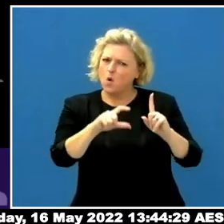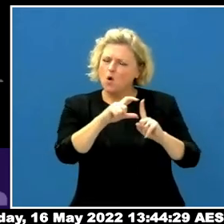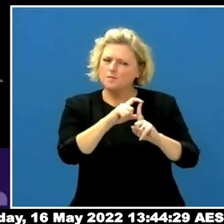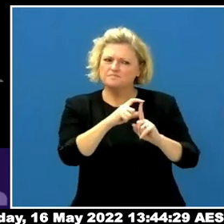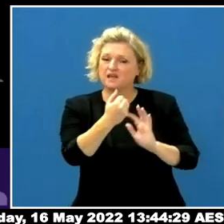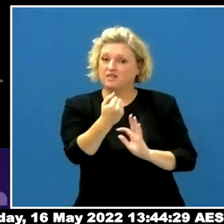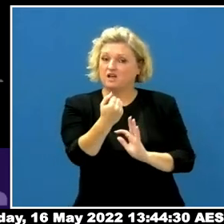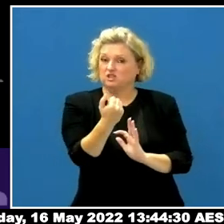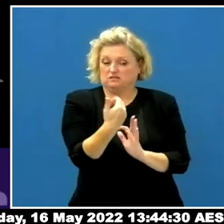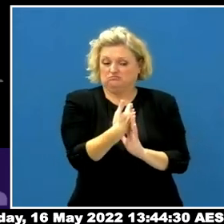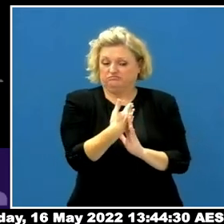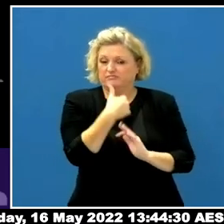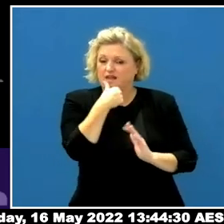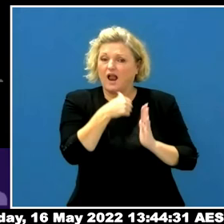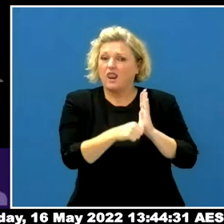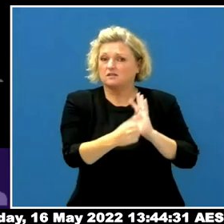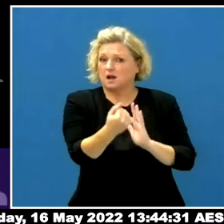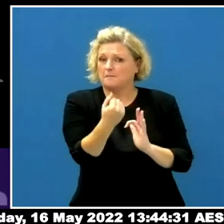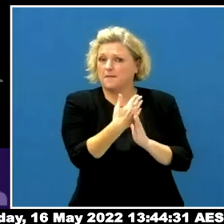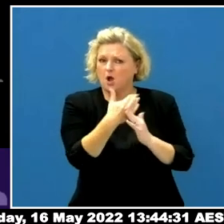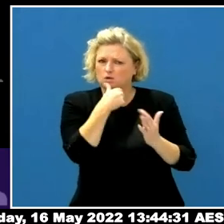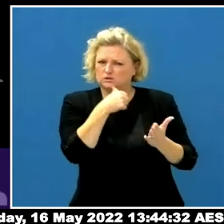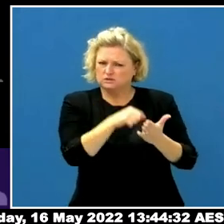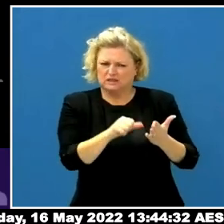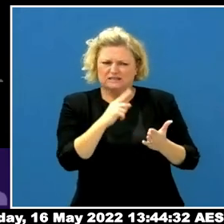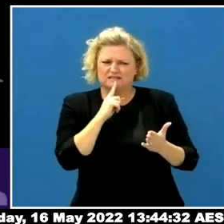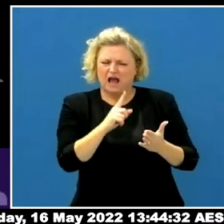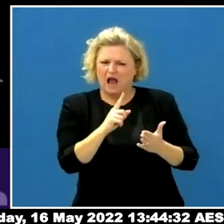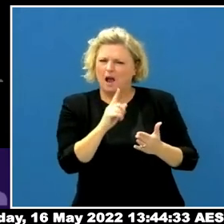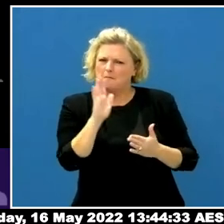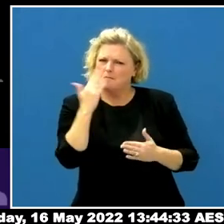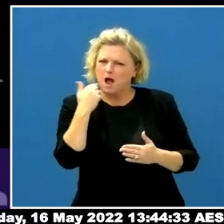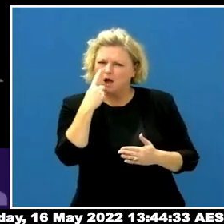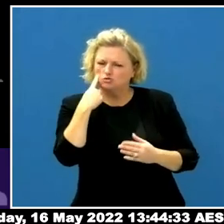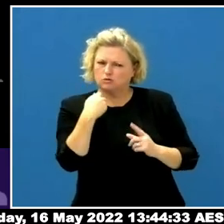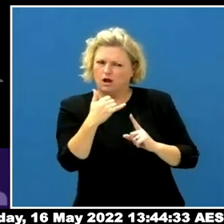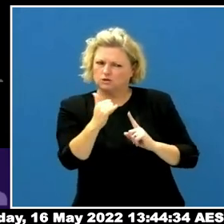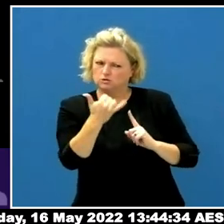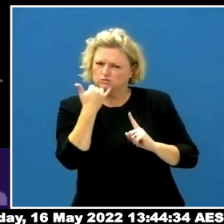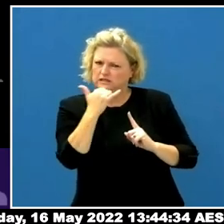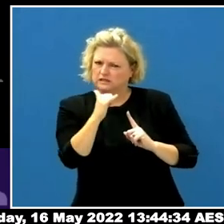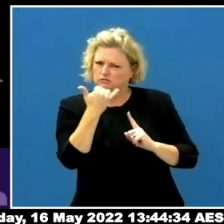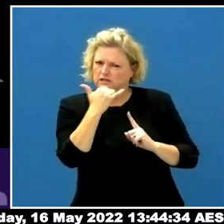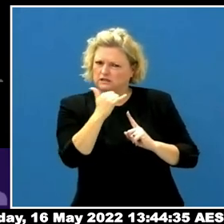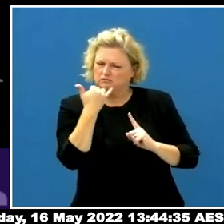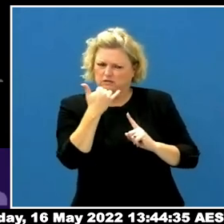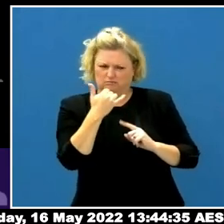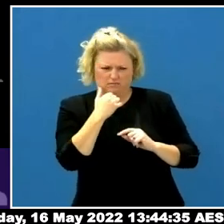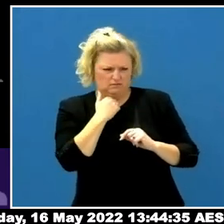trying to get hold of me for 12 months via email and phone and I refused to answer any